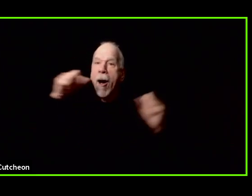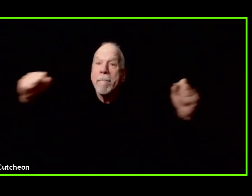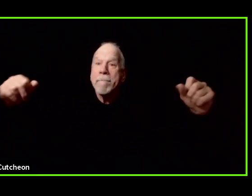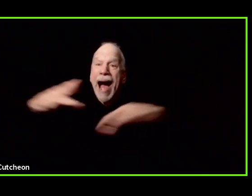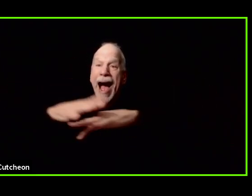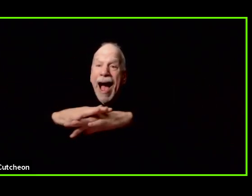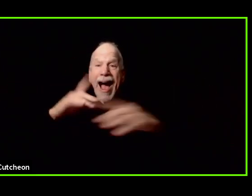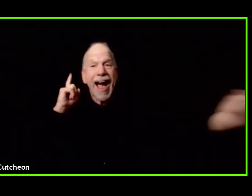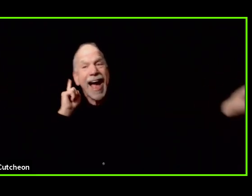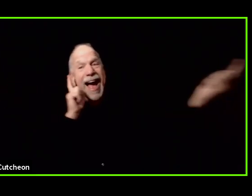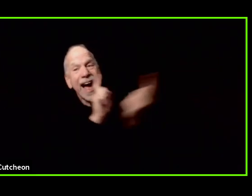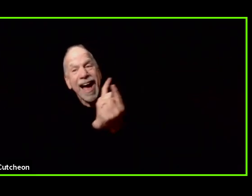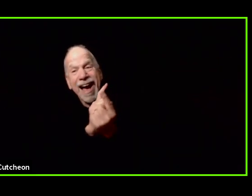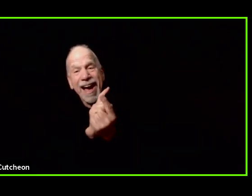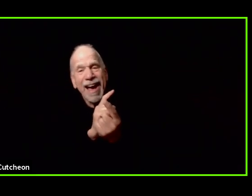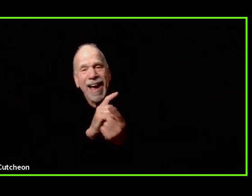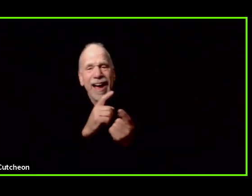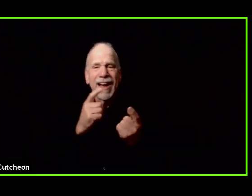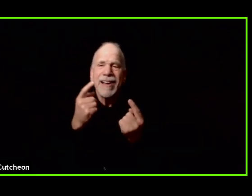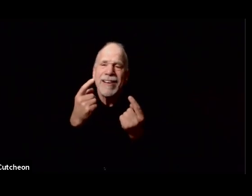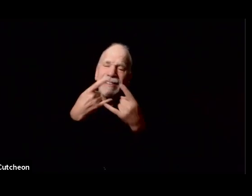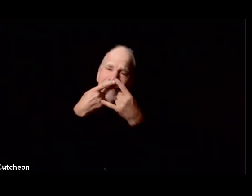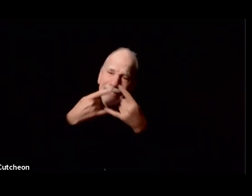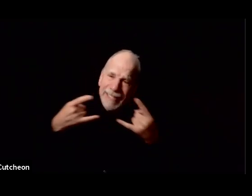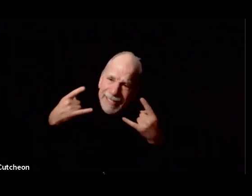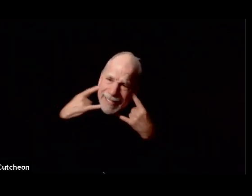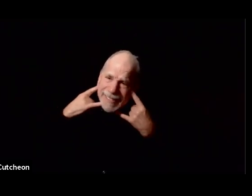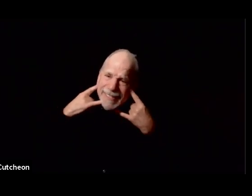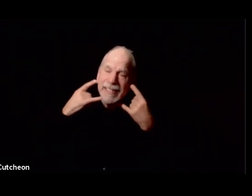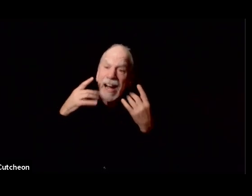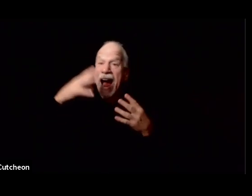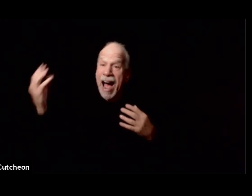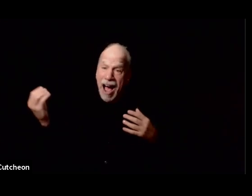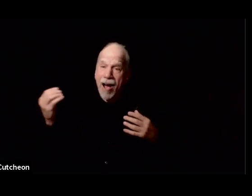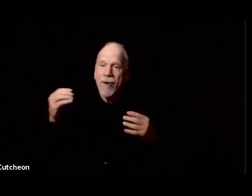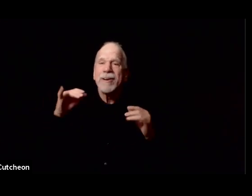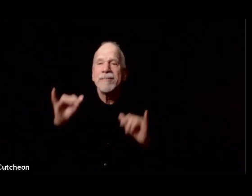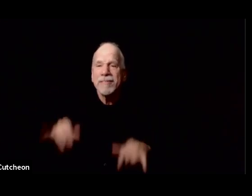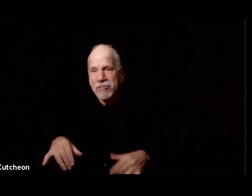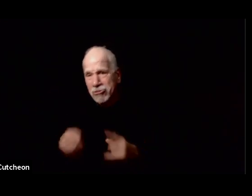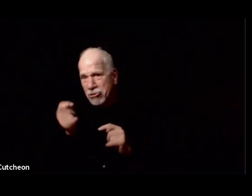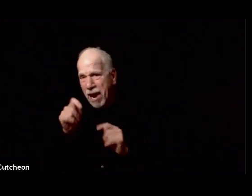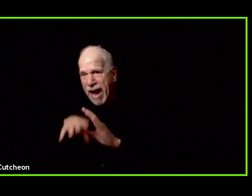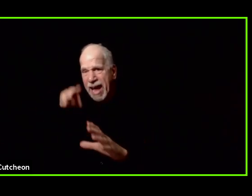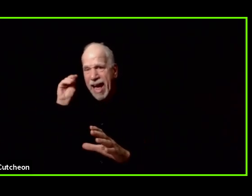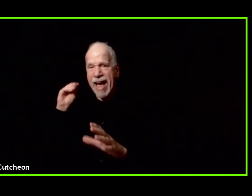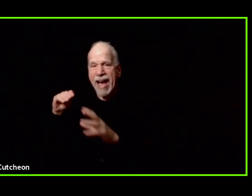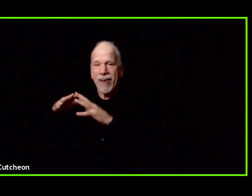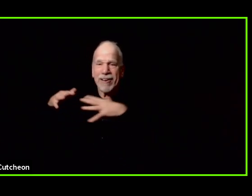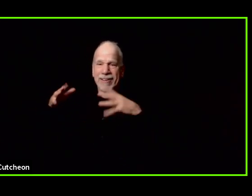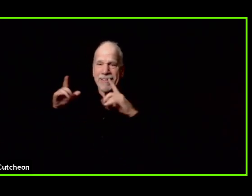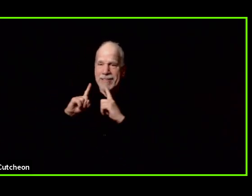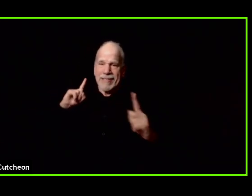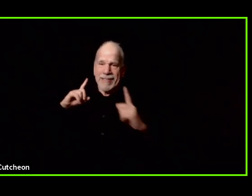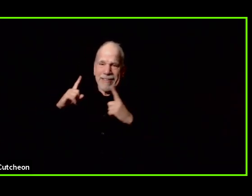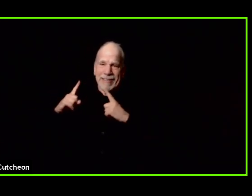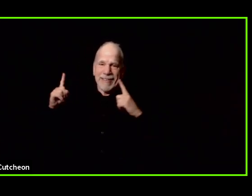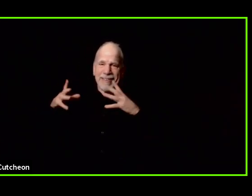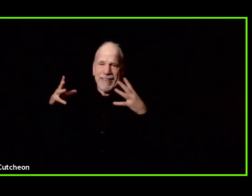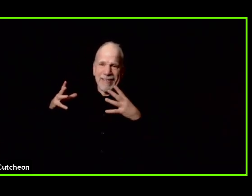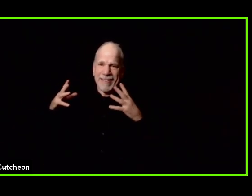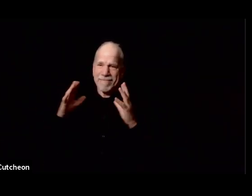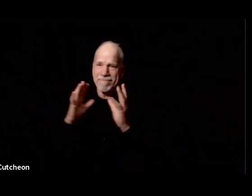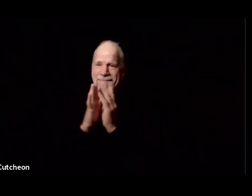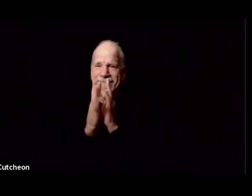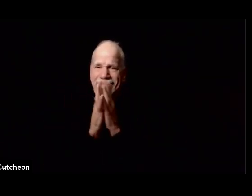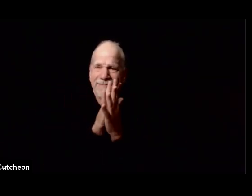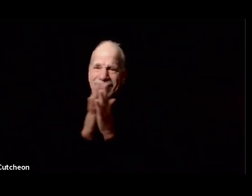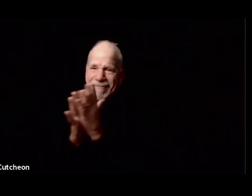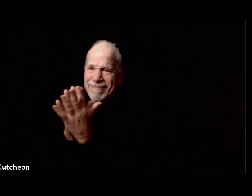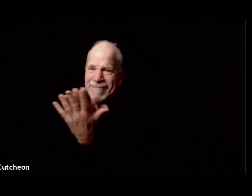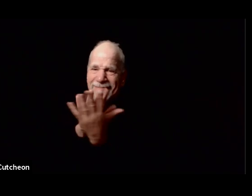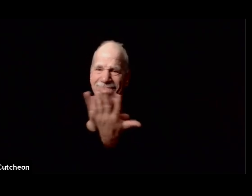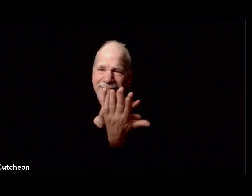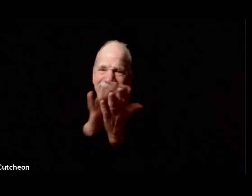separated and we are working with the hospitality industry but we need to work with the public